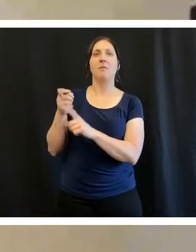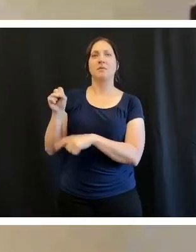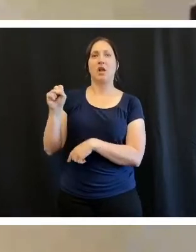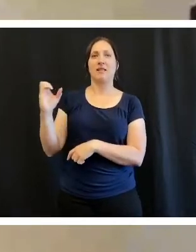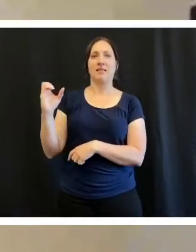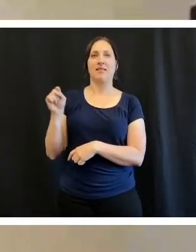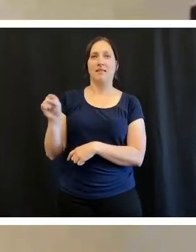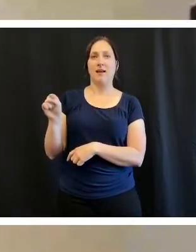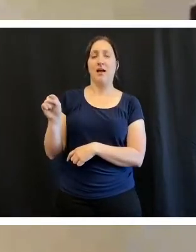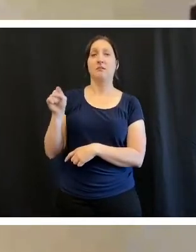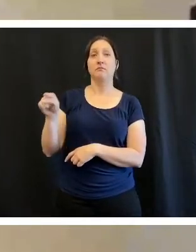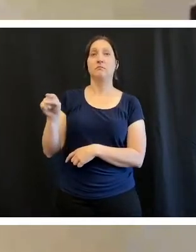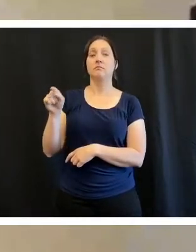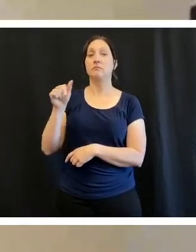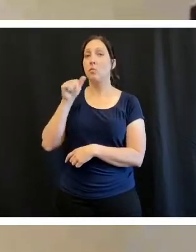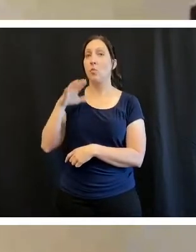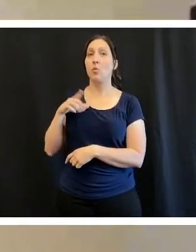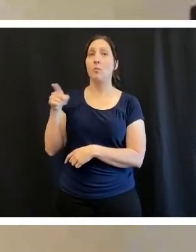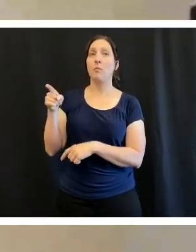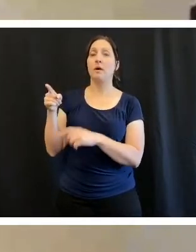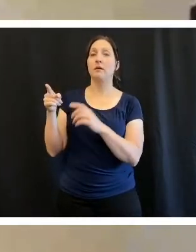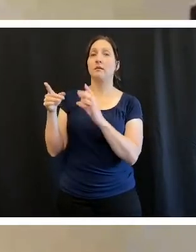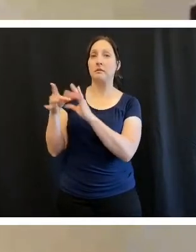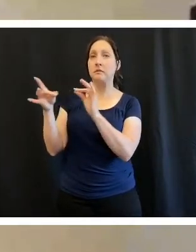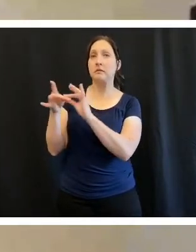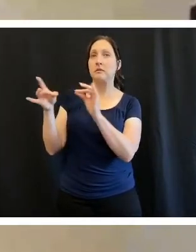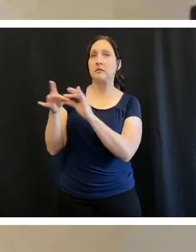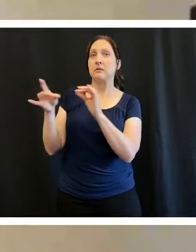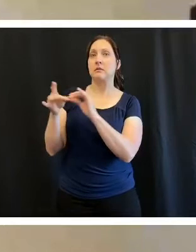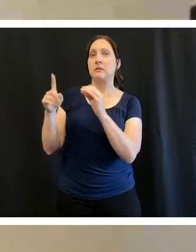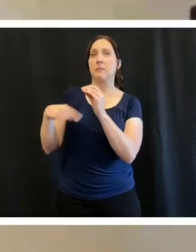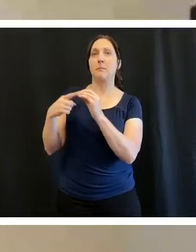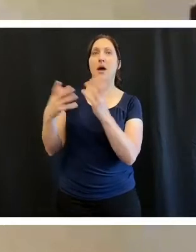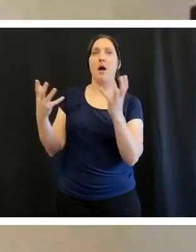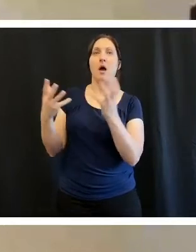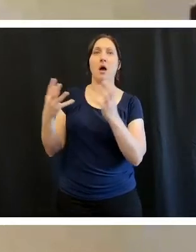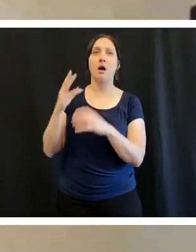she talks a lot about the experience of learners needing